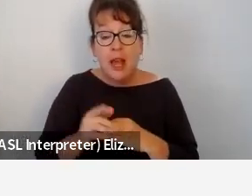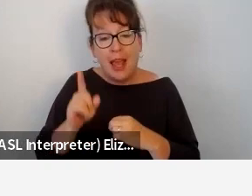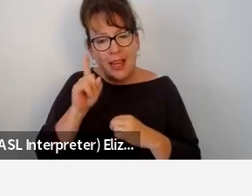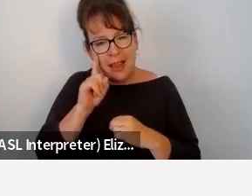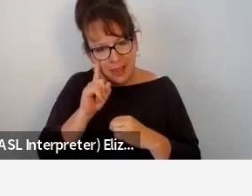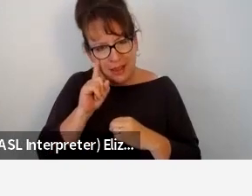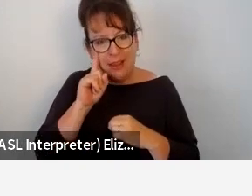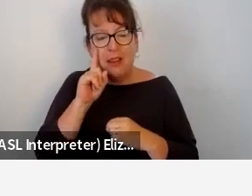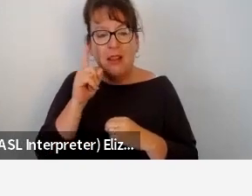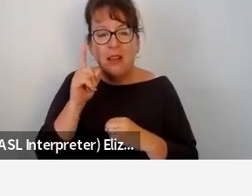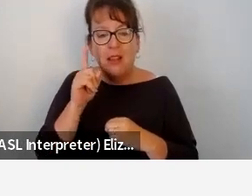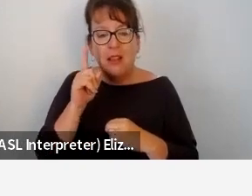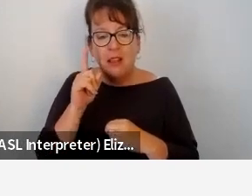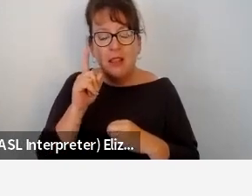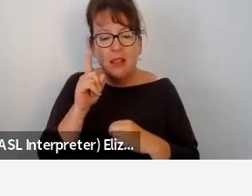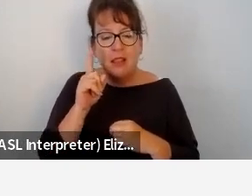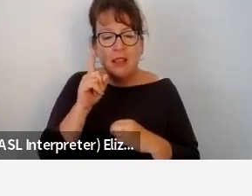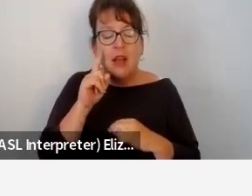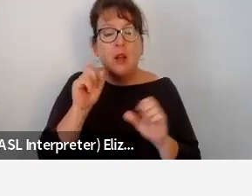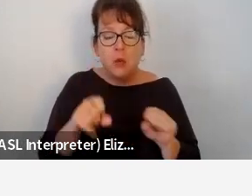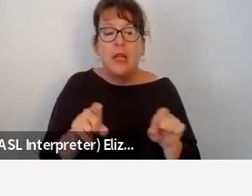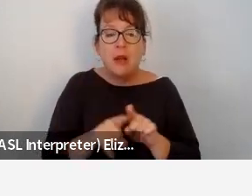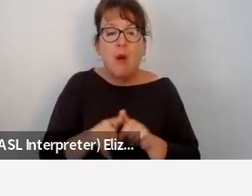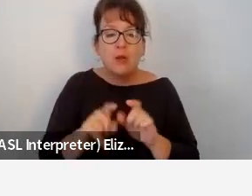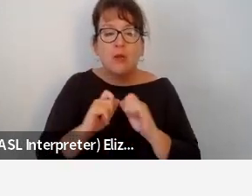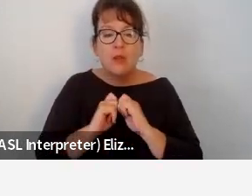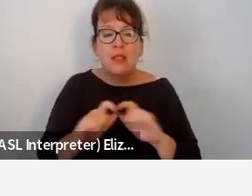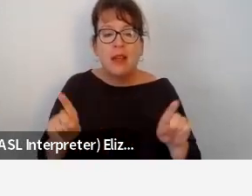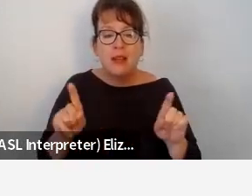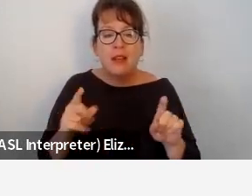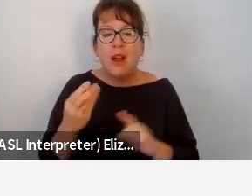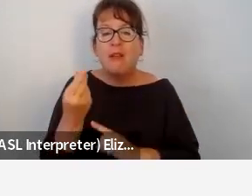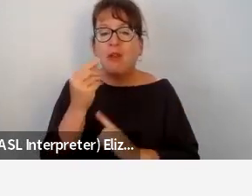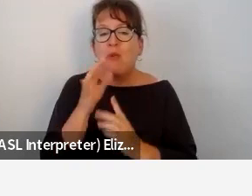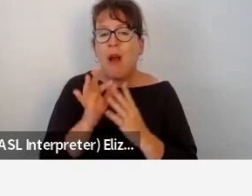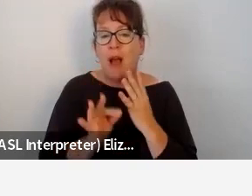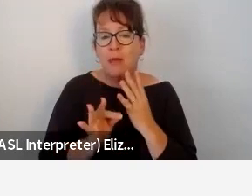requirements that there has to be a vessel upgrade in the same grant as a vessel shore power project.